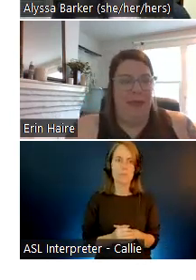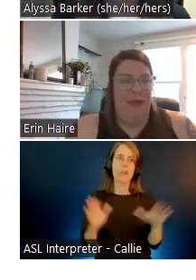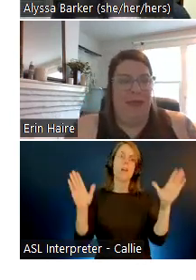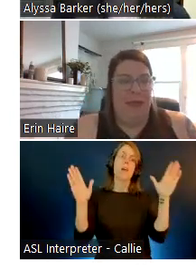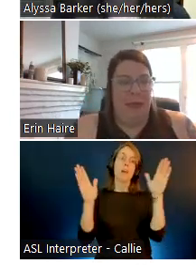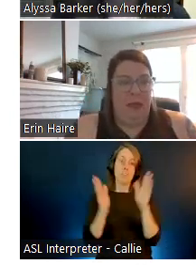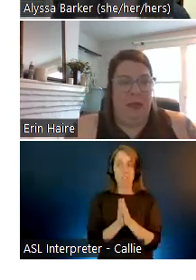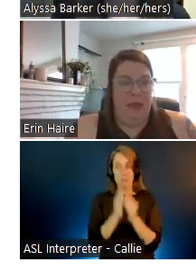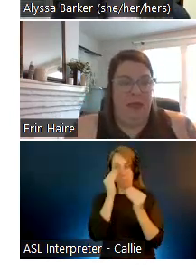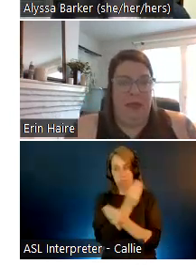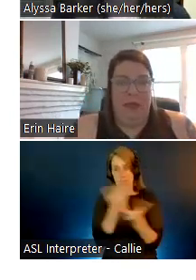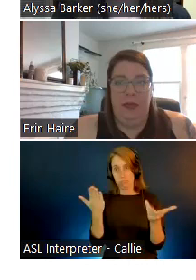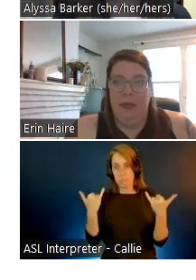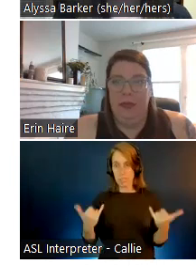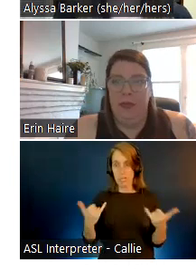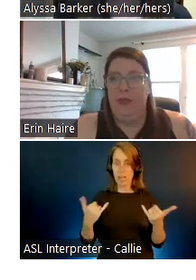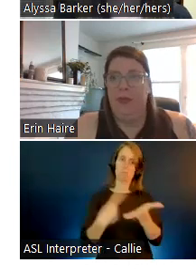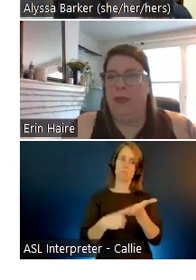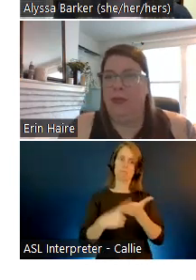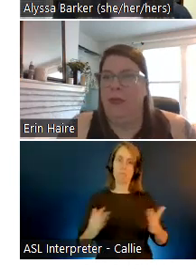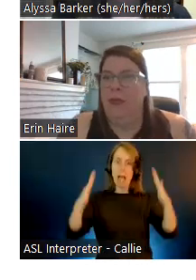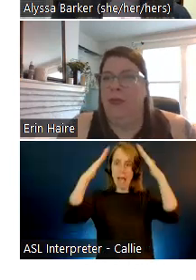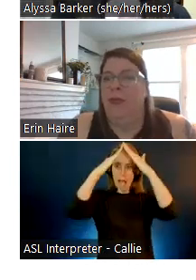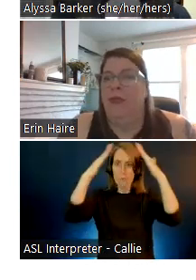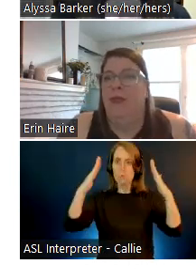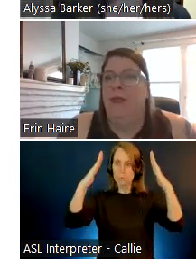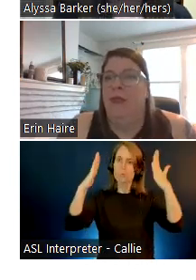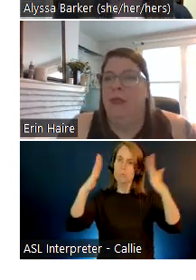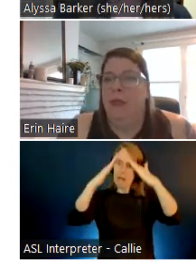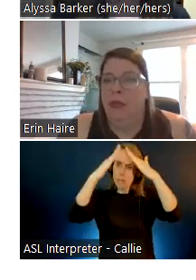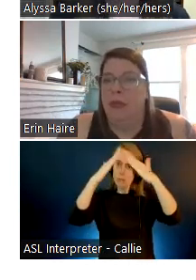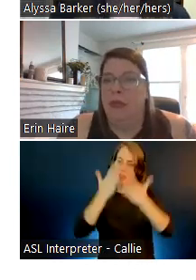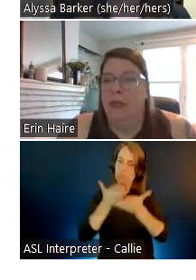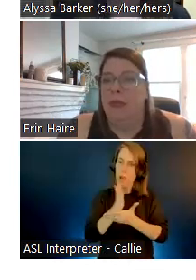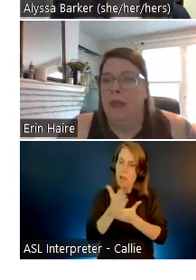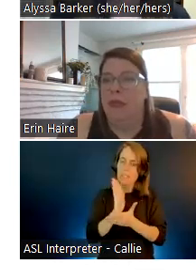complex we're not going to cover everything today so some things we're not covering is